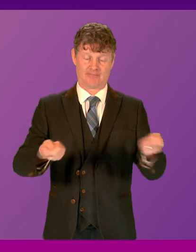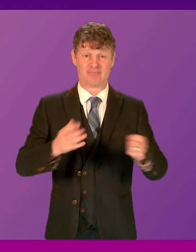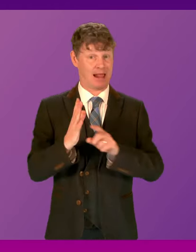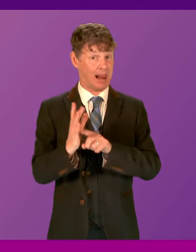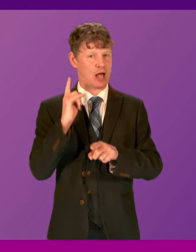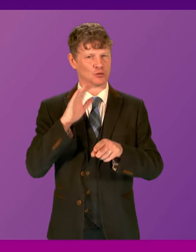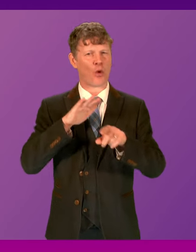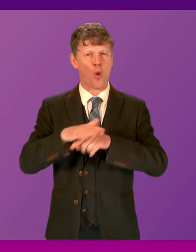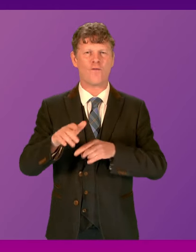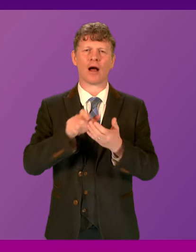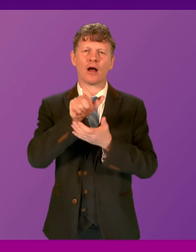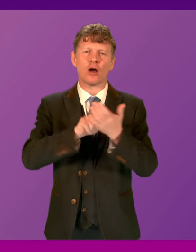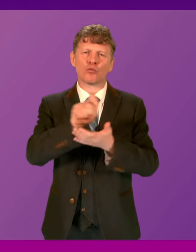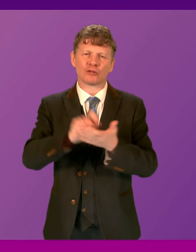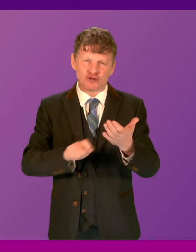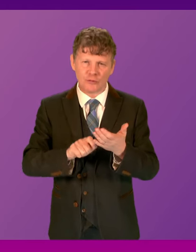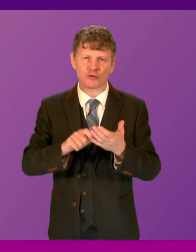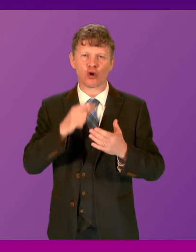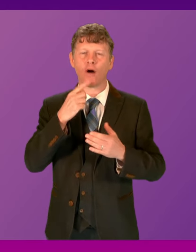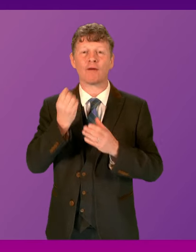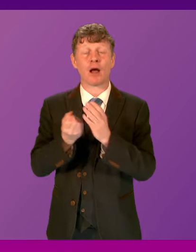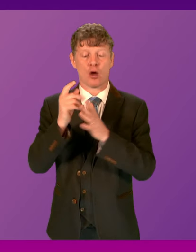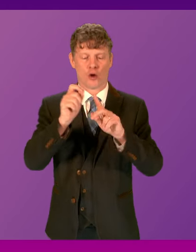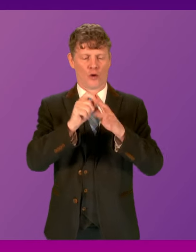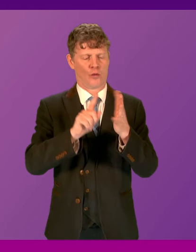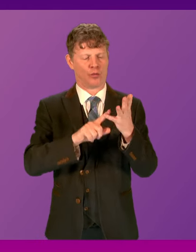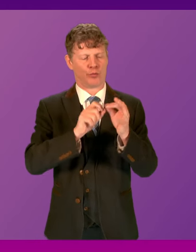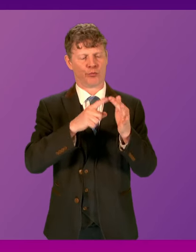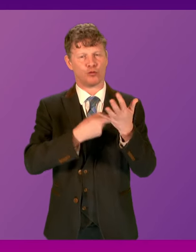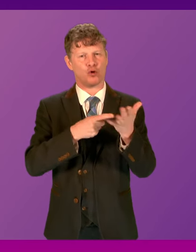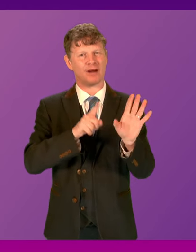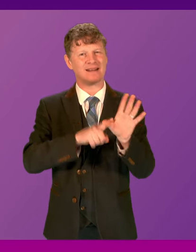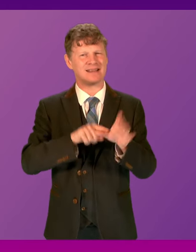prescription of puberty-suppressing hormones for children and young people as a treatment